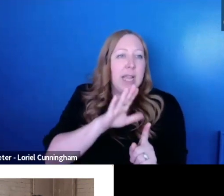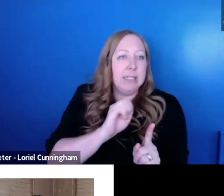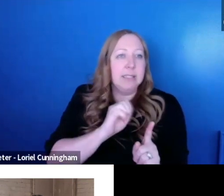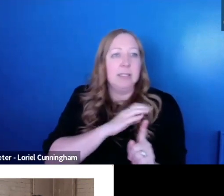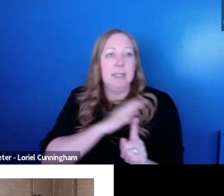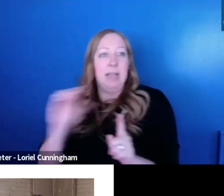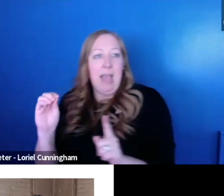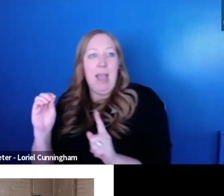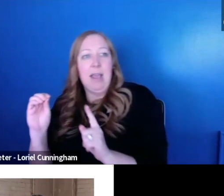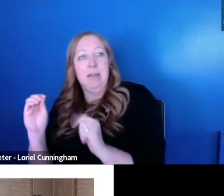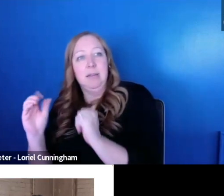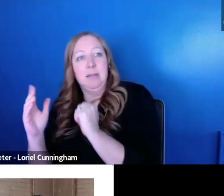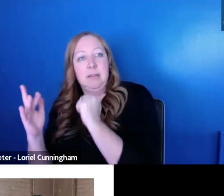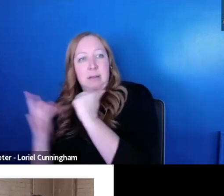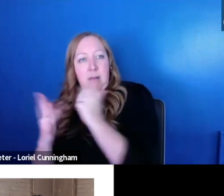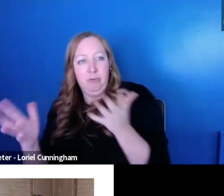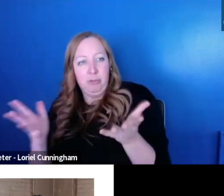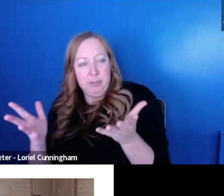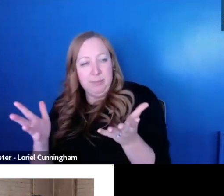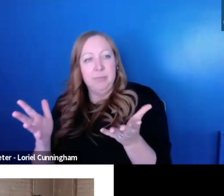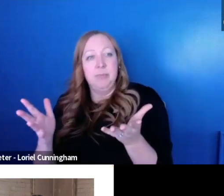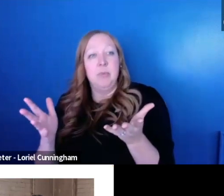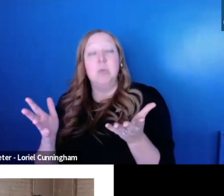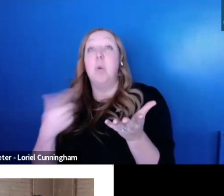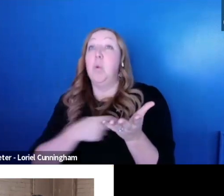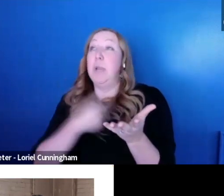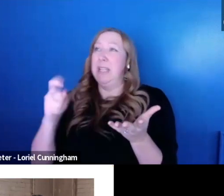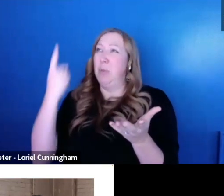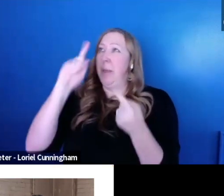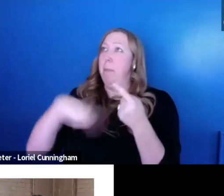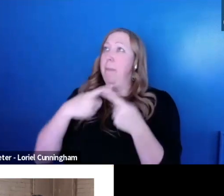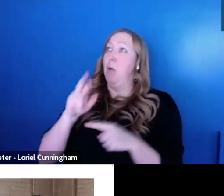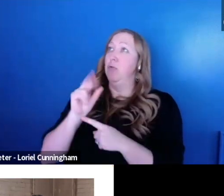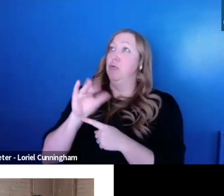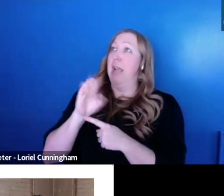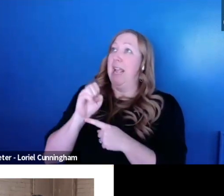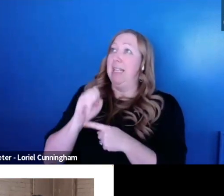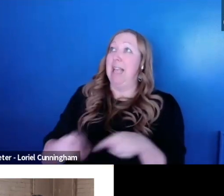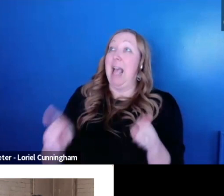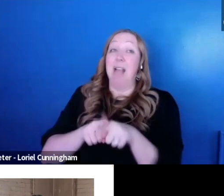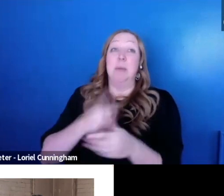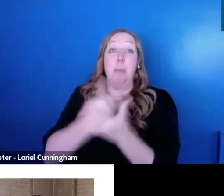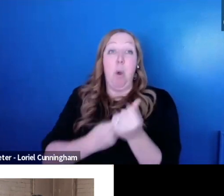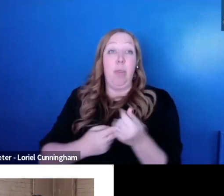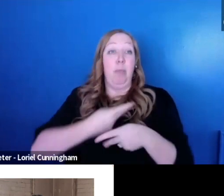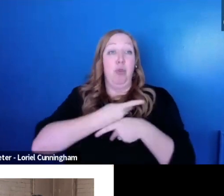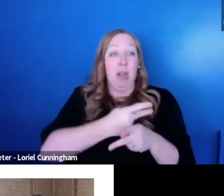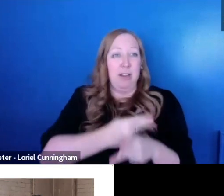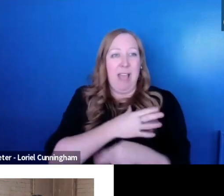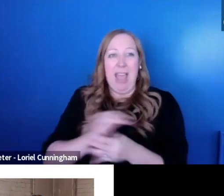as a productive and destructive power. So Benjamin tells us that racial technologies are in the